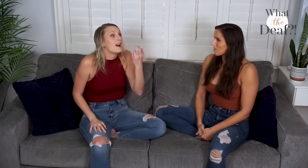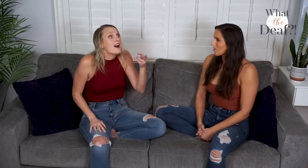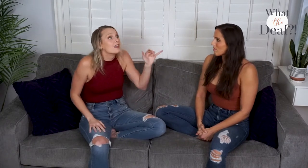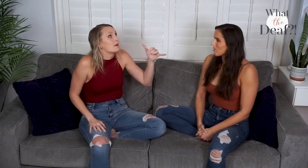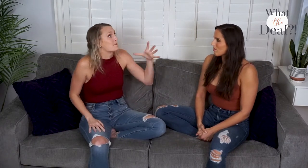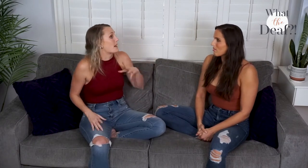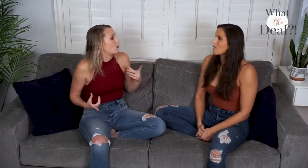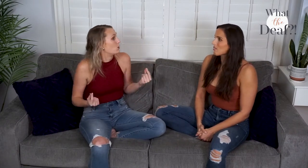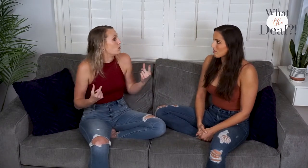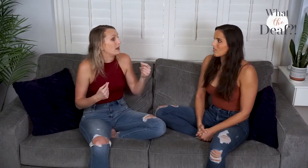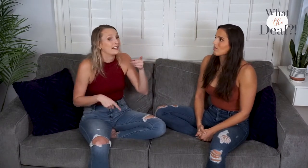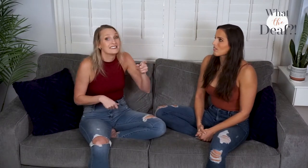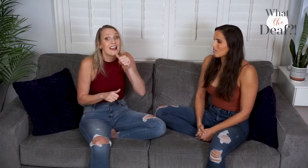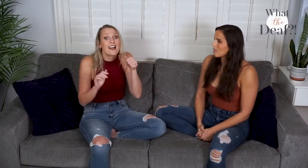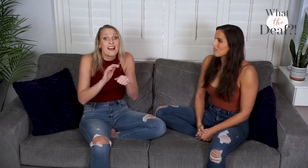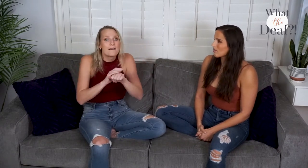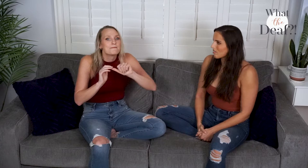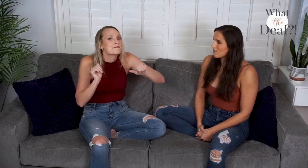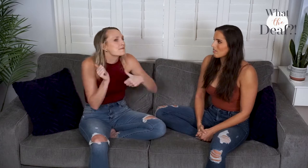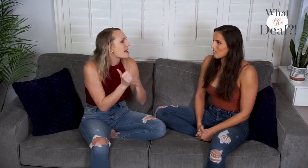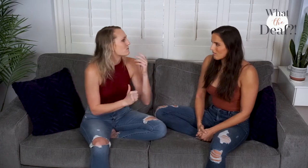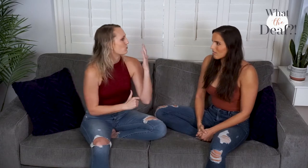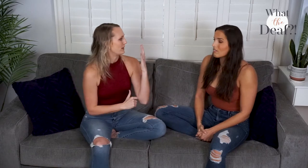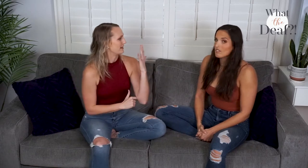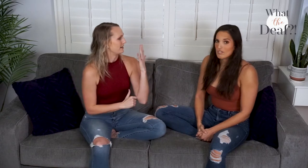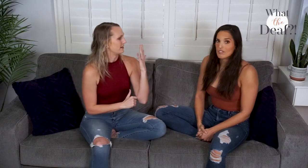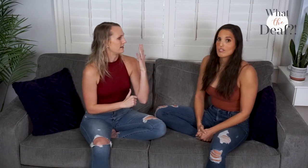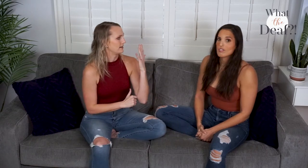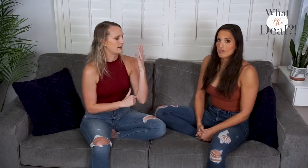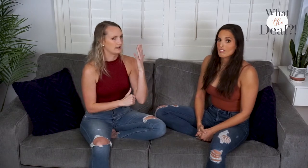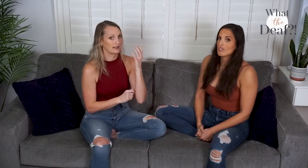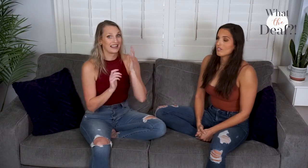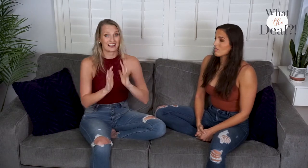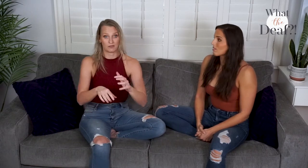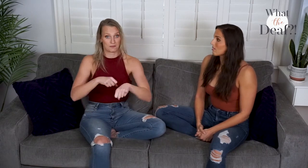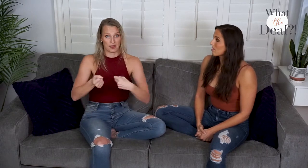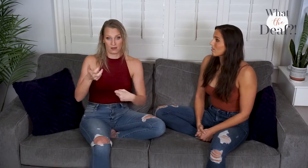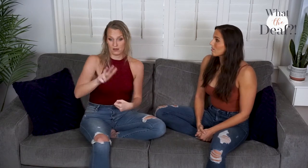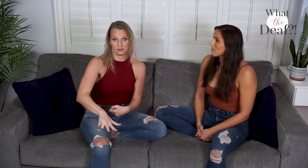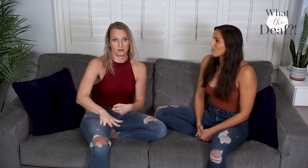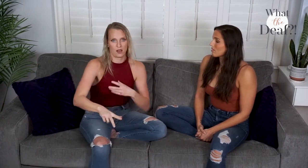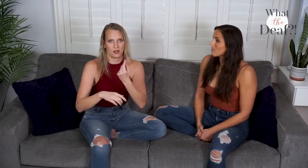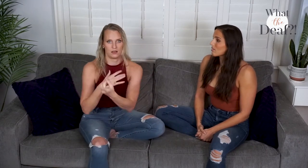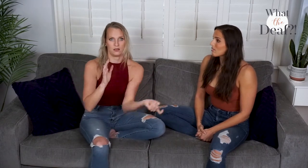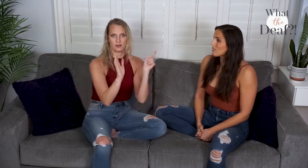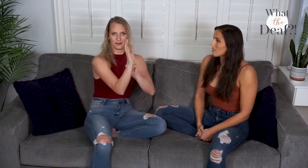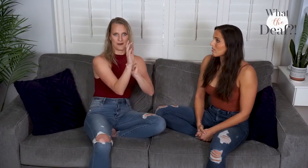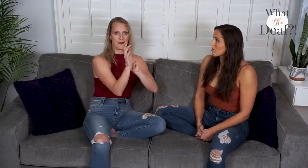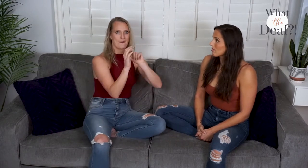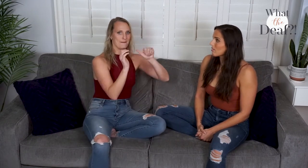trying to figure out what the hell this man is doing, because he’s hiding behind a tree. He physically got off his bike, left it on the ground,